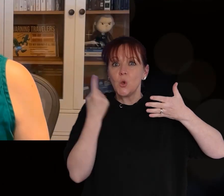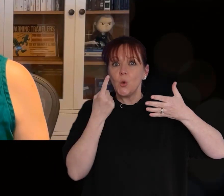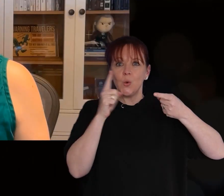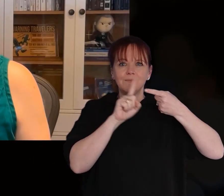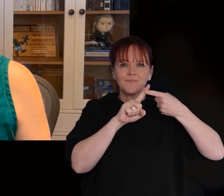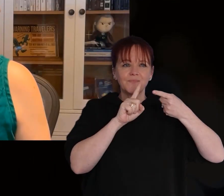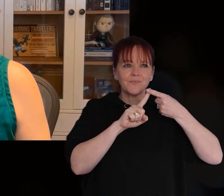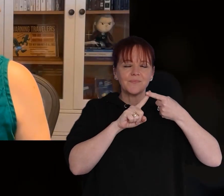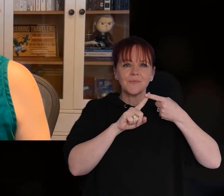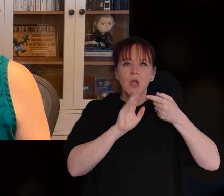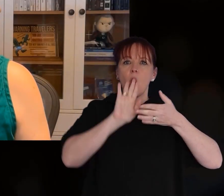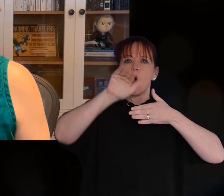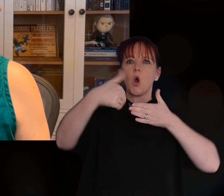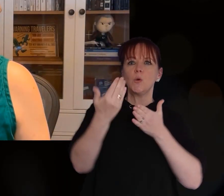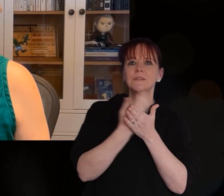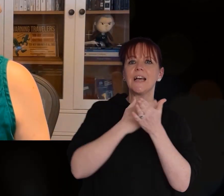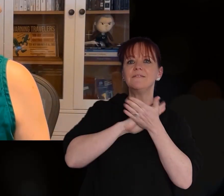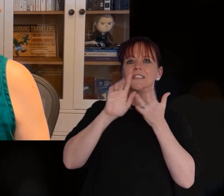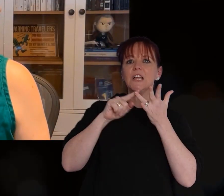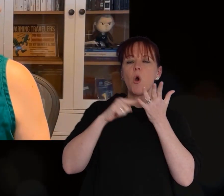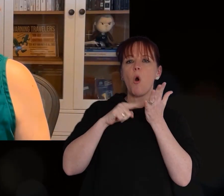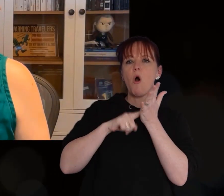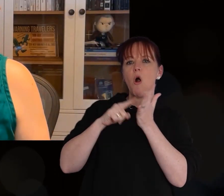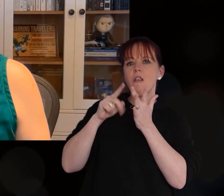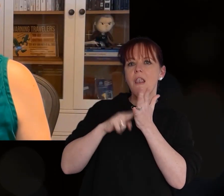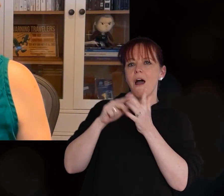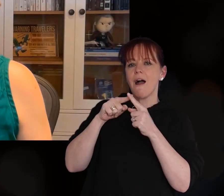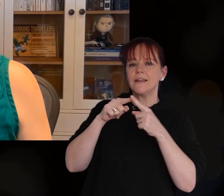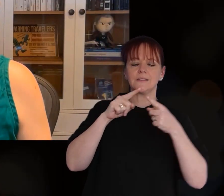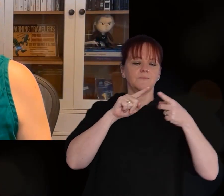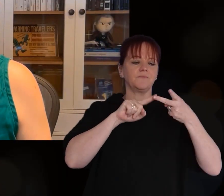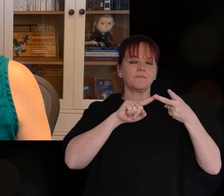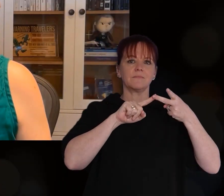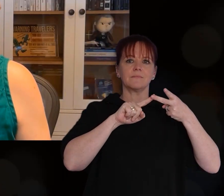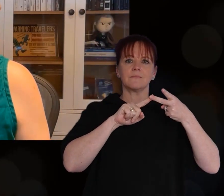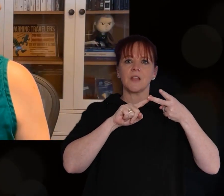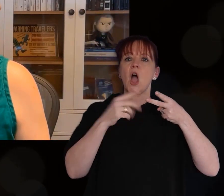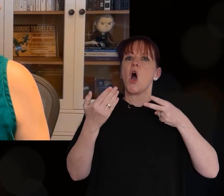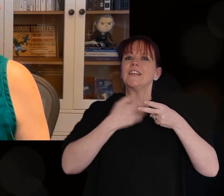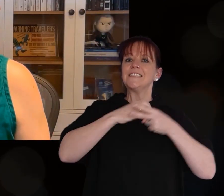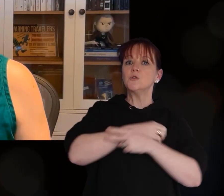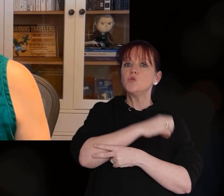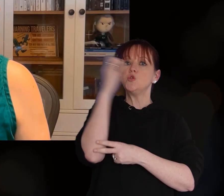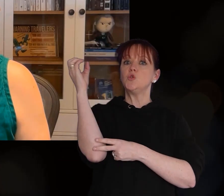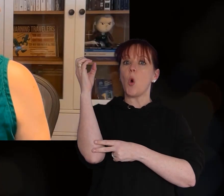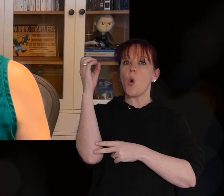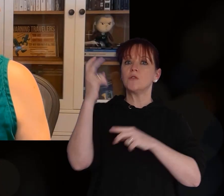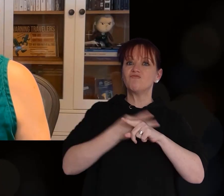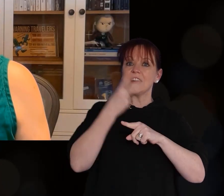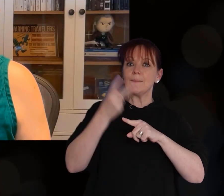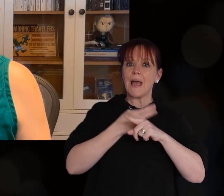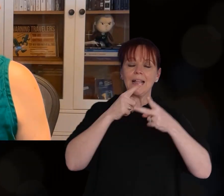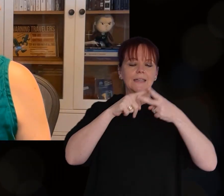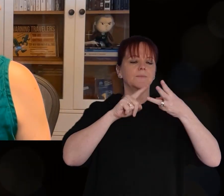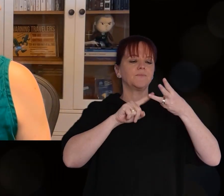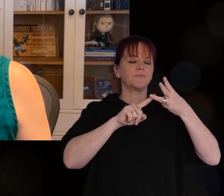Home Safety Hotline, Until Dawn Remake, Life is Strange: Double Exposure,